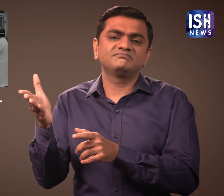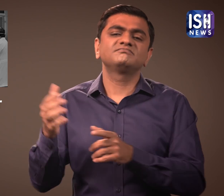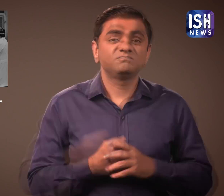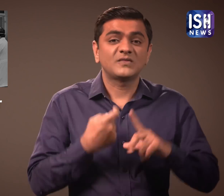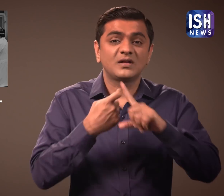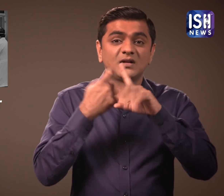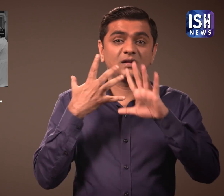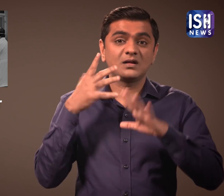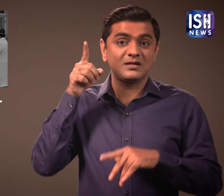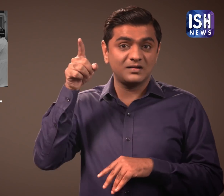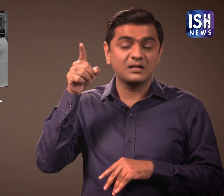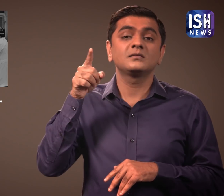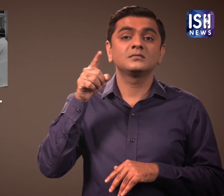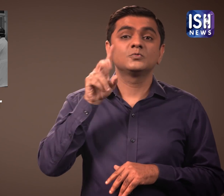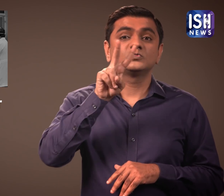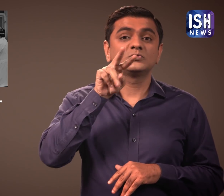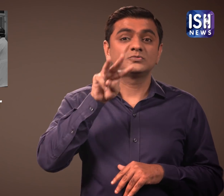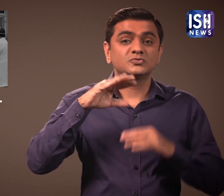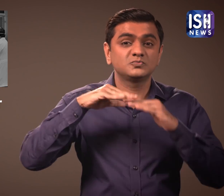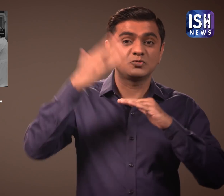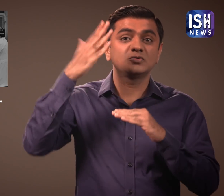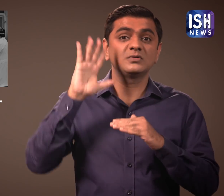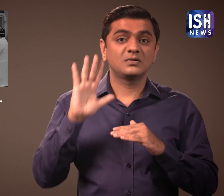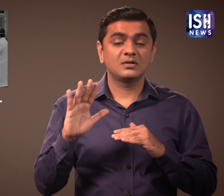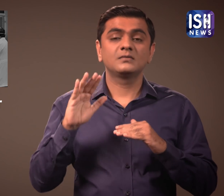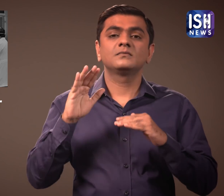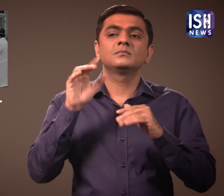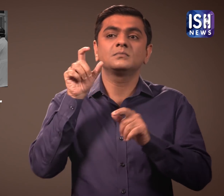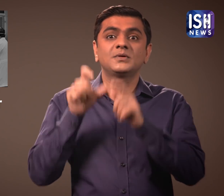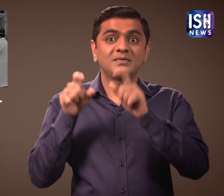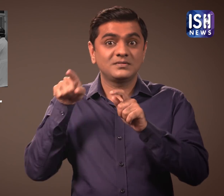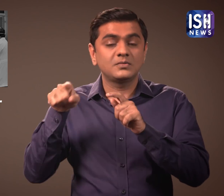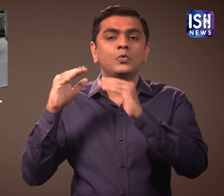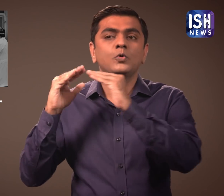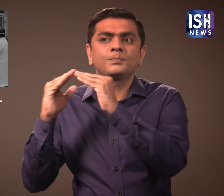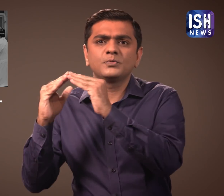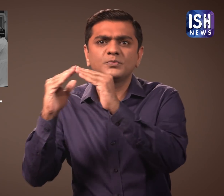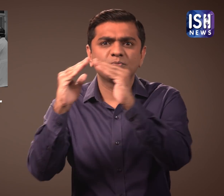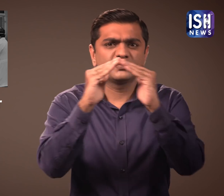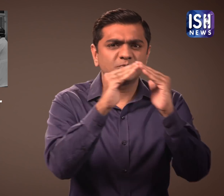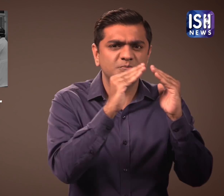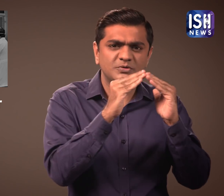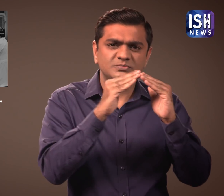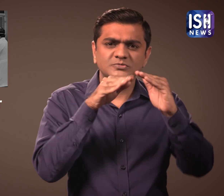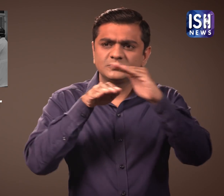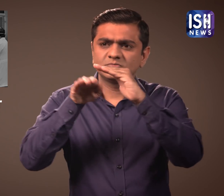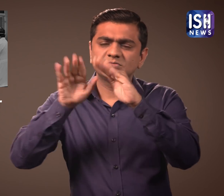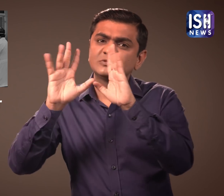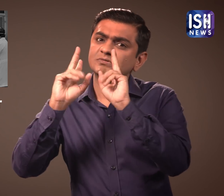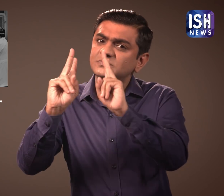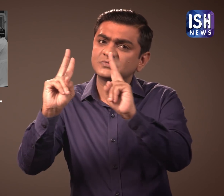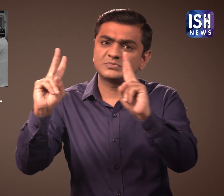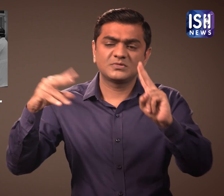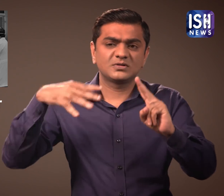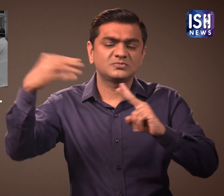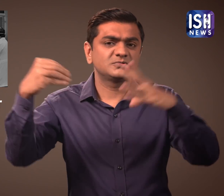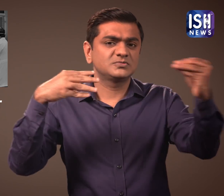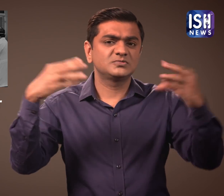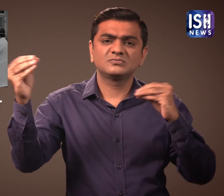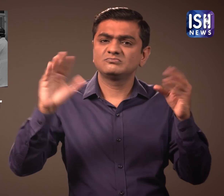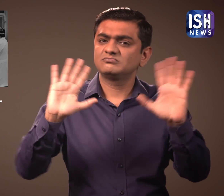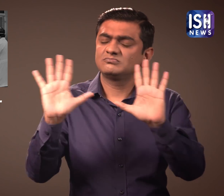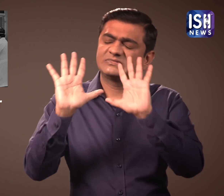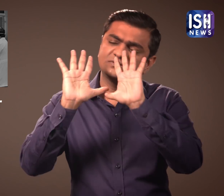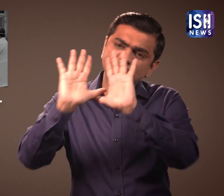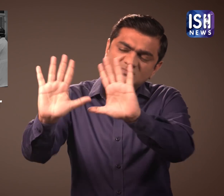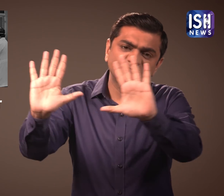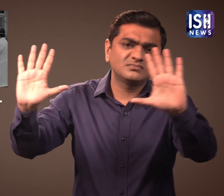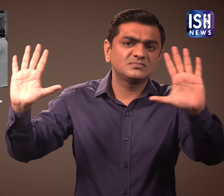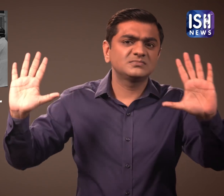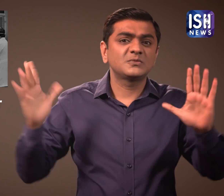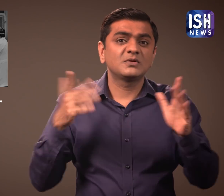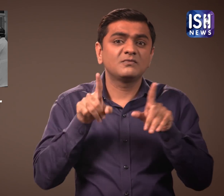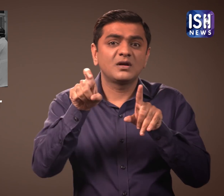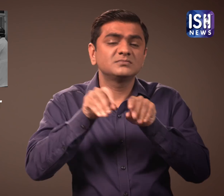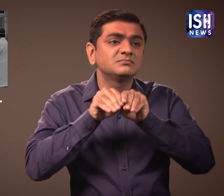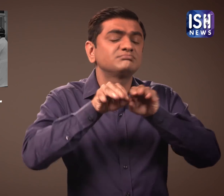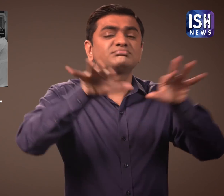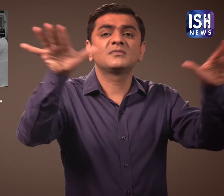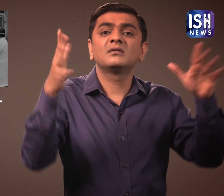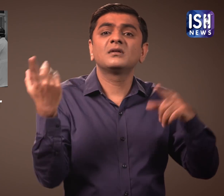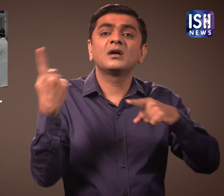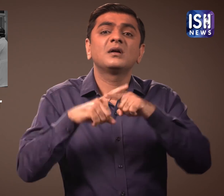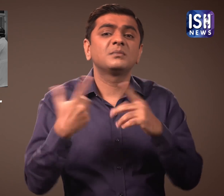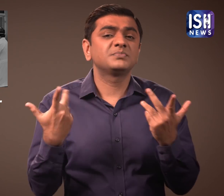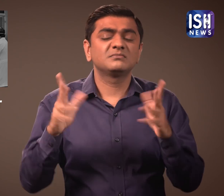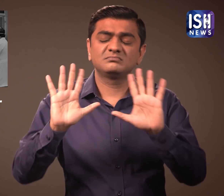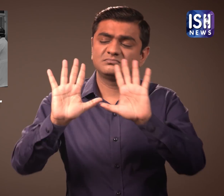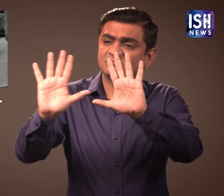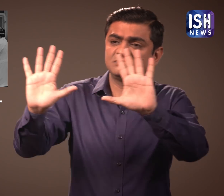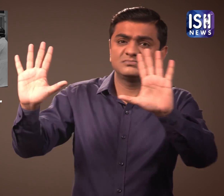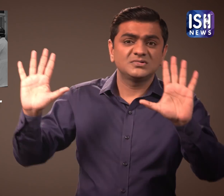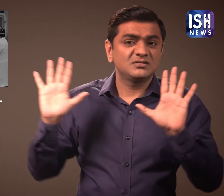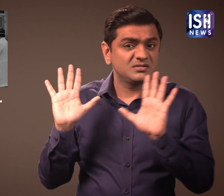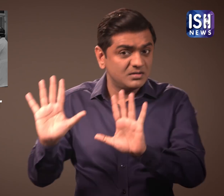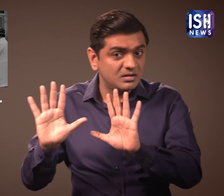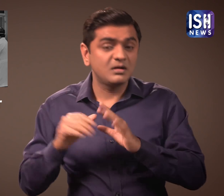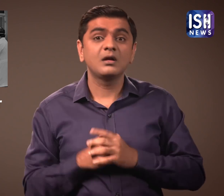Over 2,000 people are under surveillance at their homes in Kerala to prevent the virus from spreading.